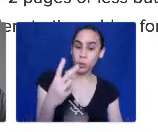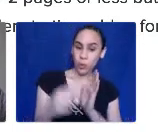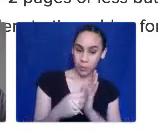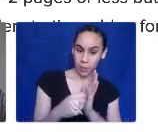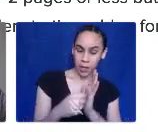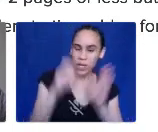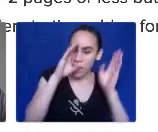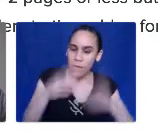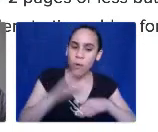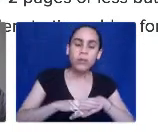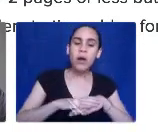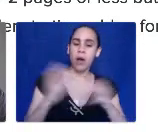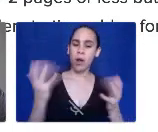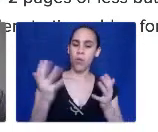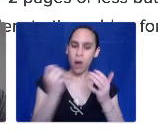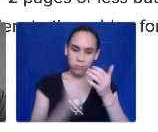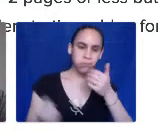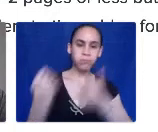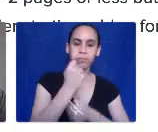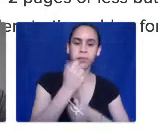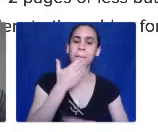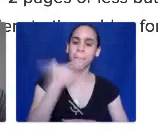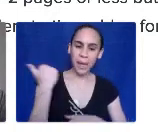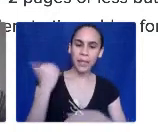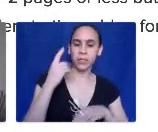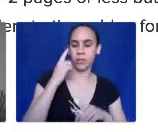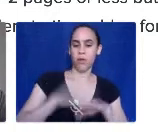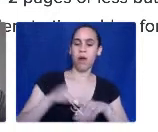content being on the first page if you were doing a doc for your boss and the most important content